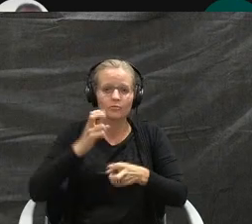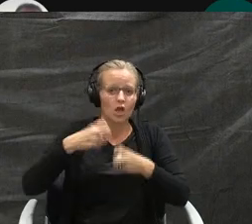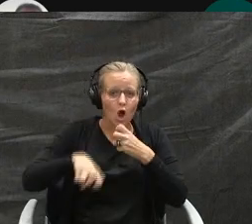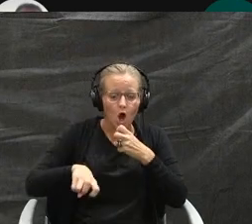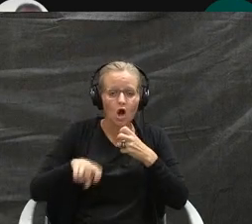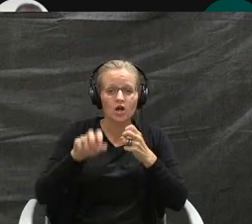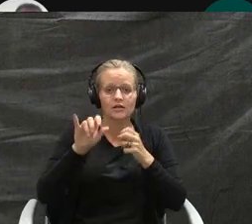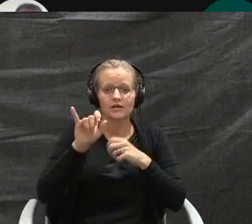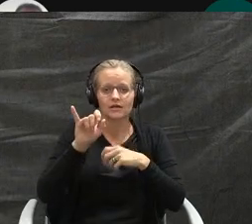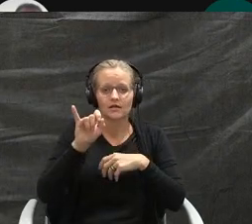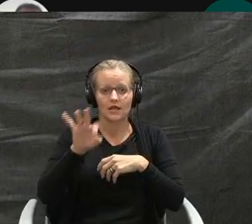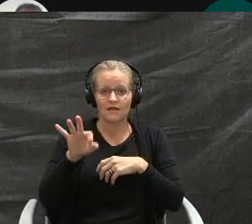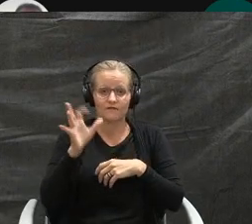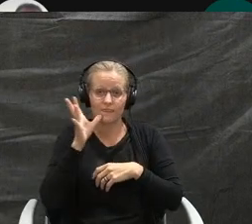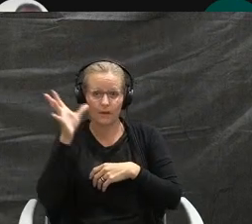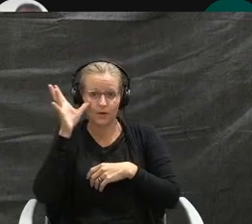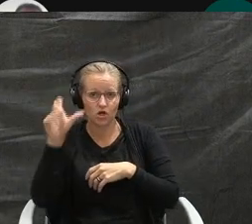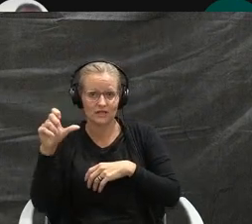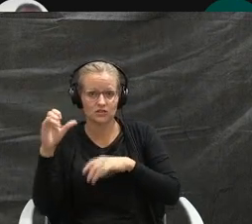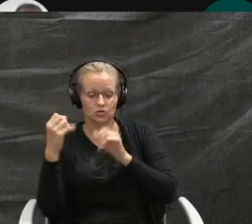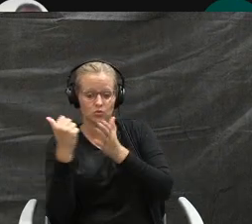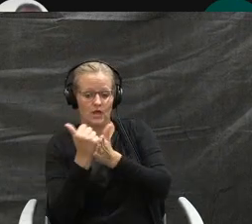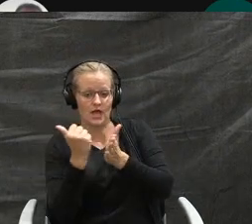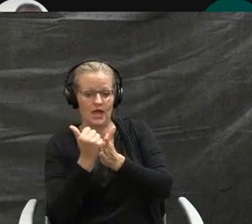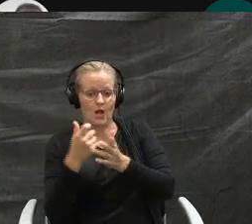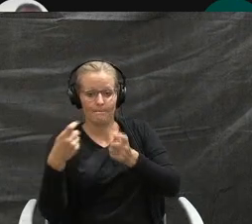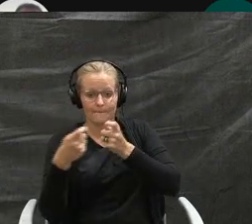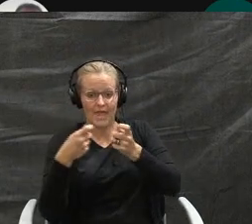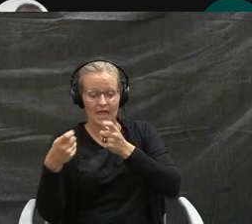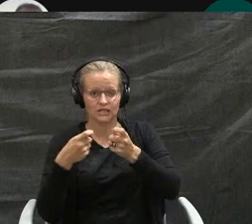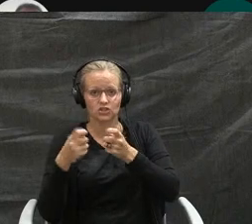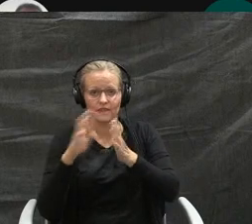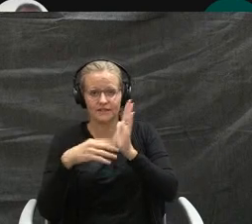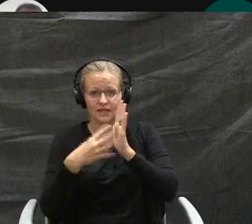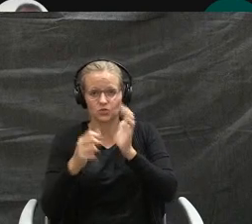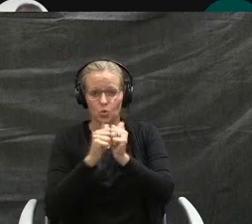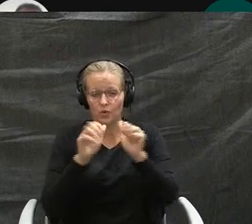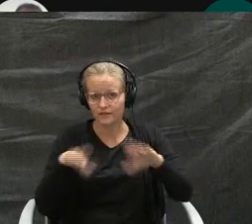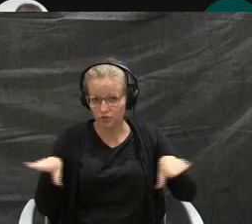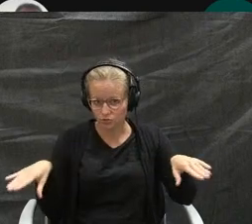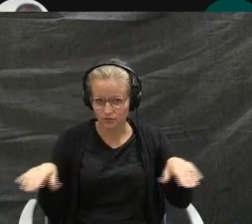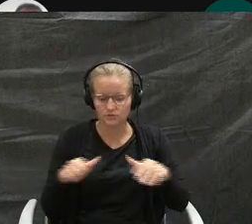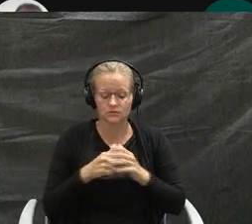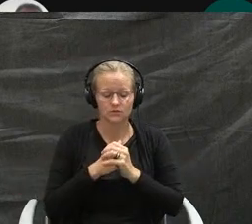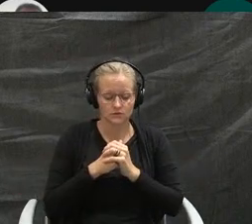kids. And so when I think about that educates delivery is I was reading through both Paulus.